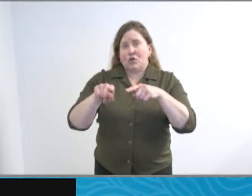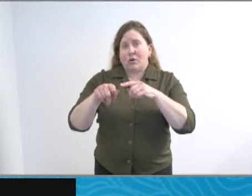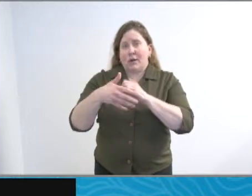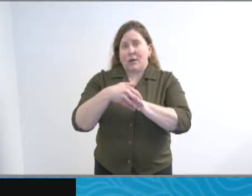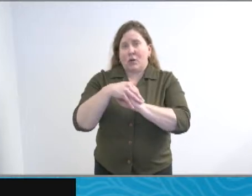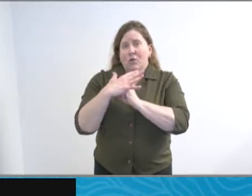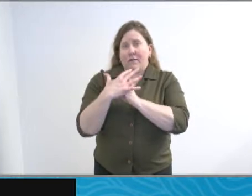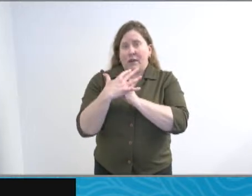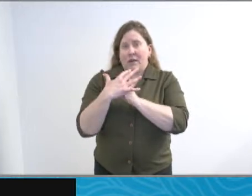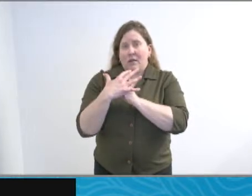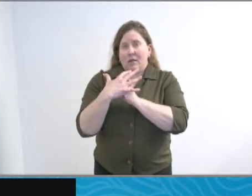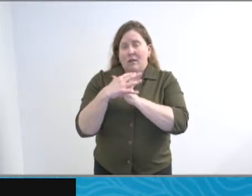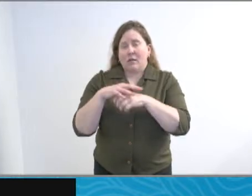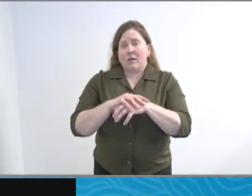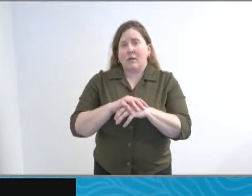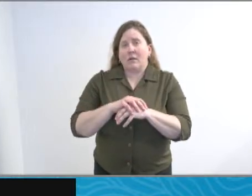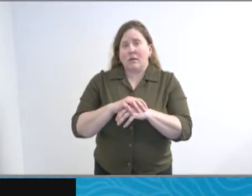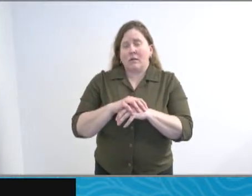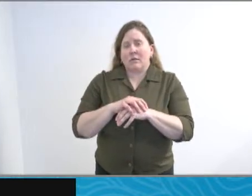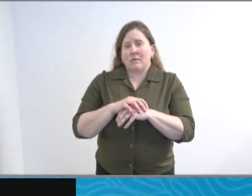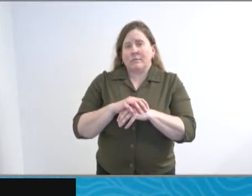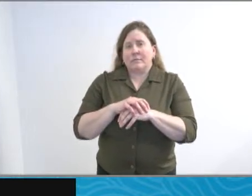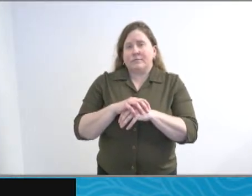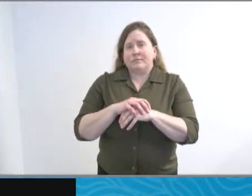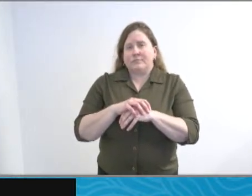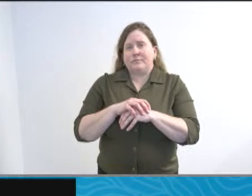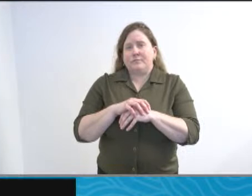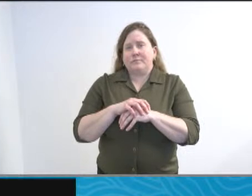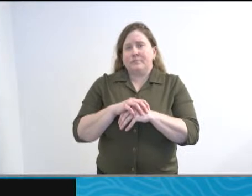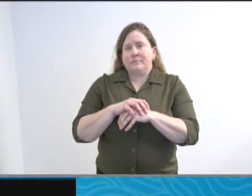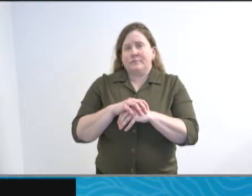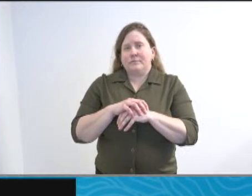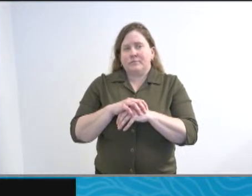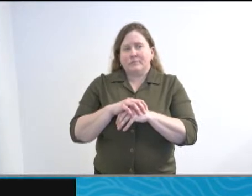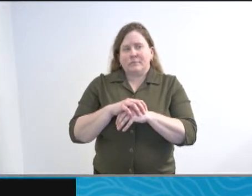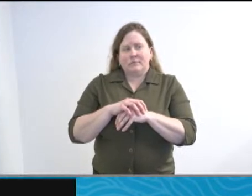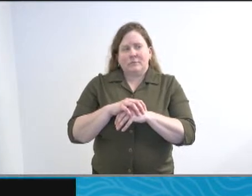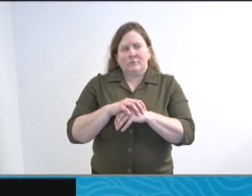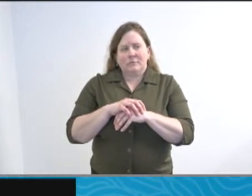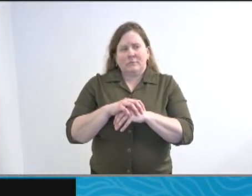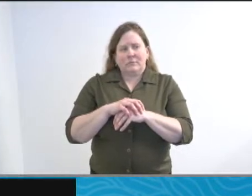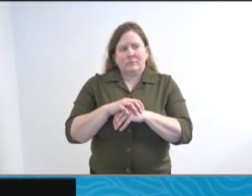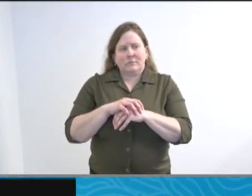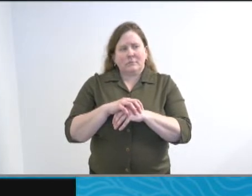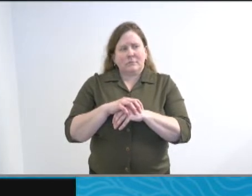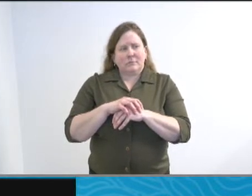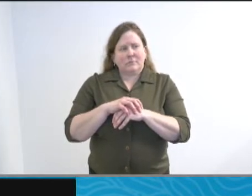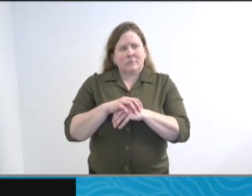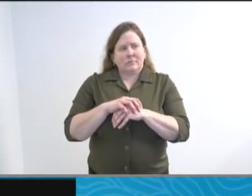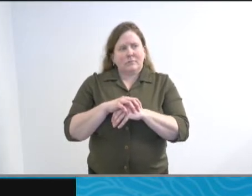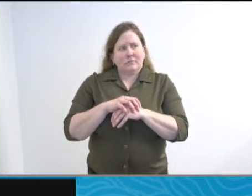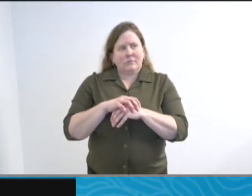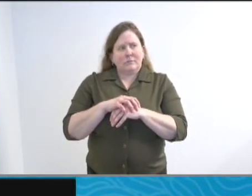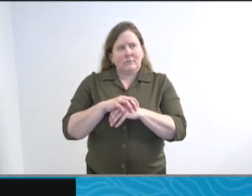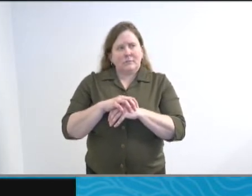This slide is going to animate and we're gonna continue to animate.